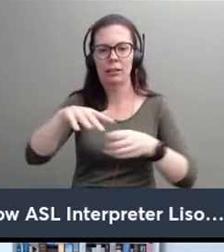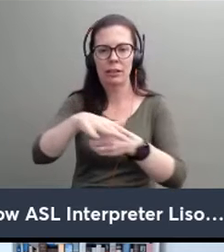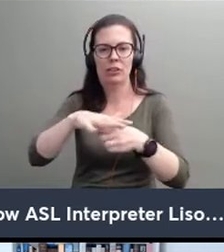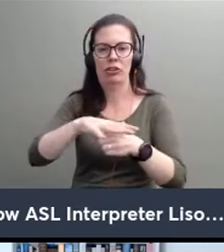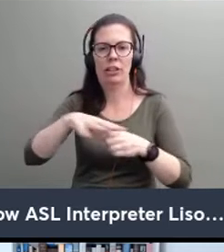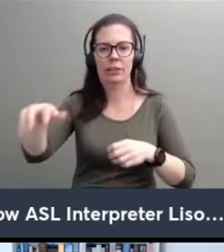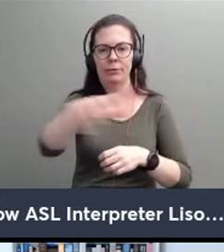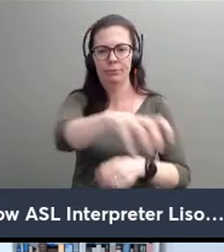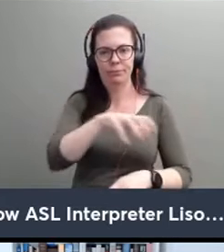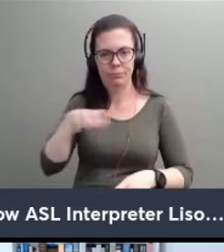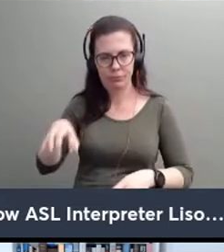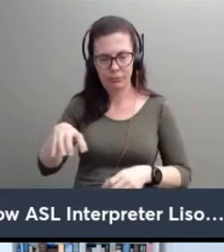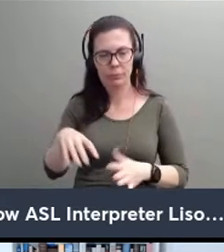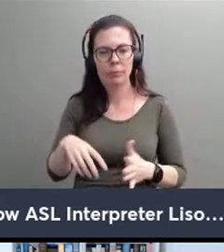So you will see a share button here.